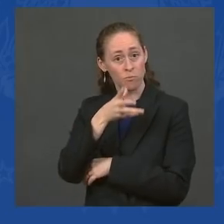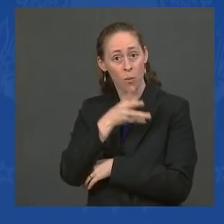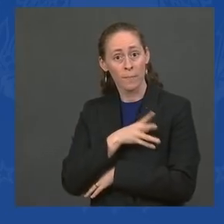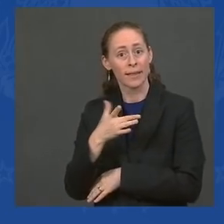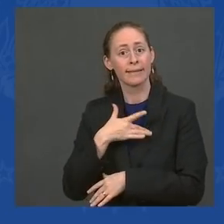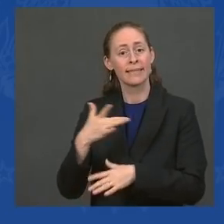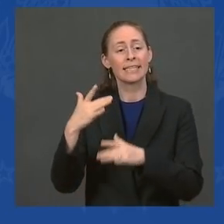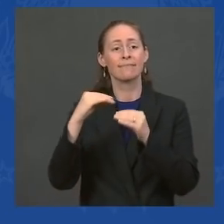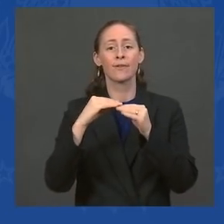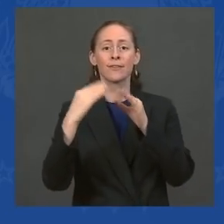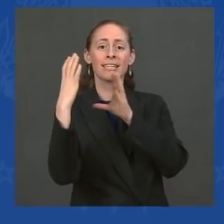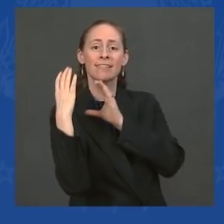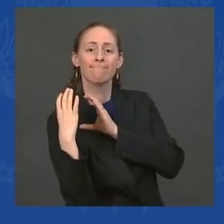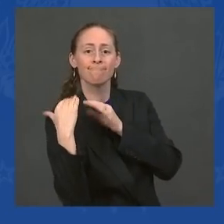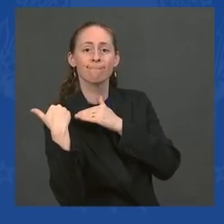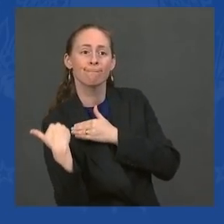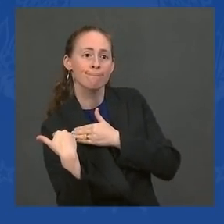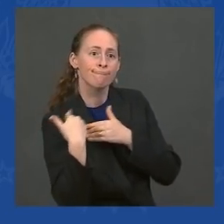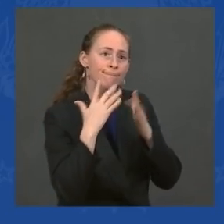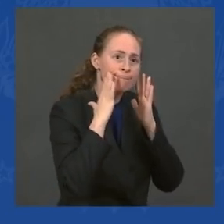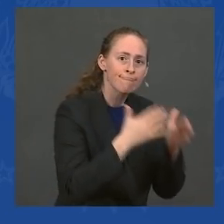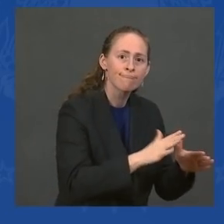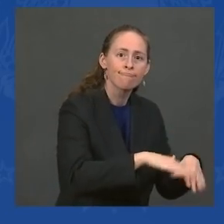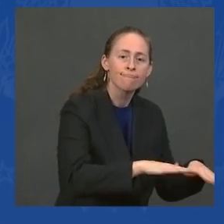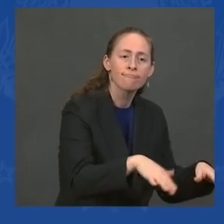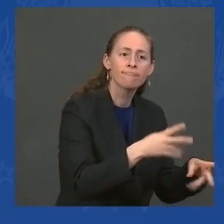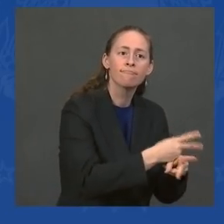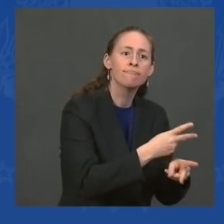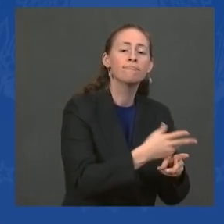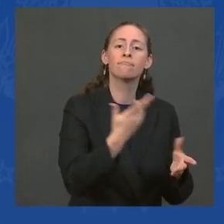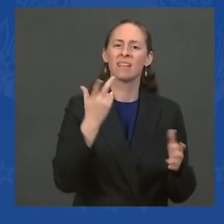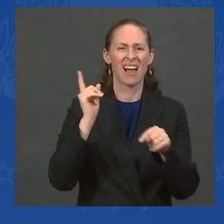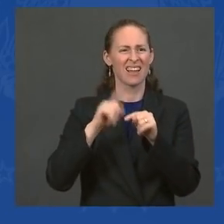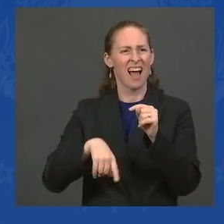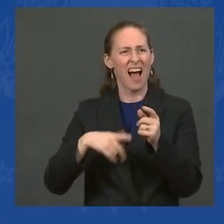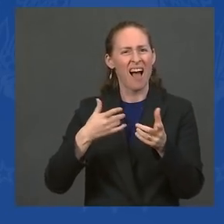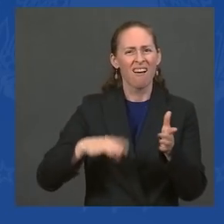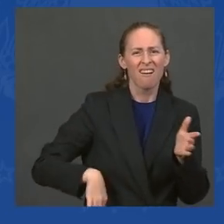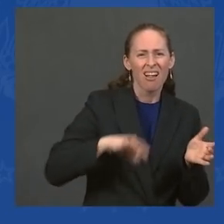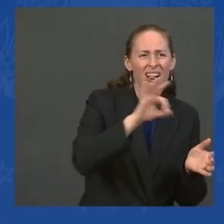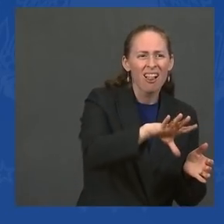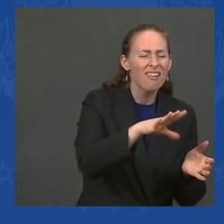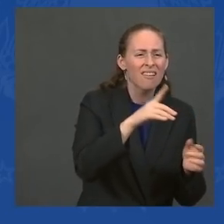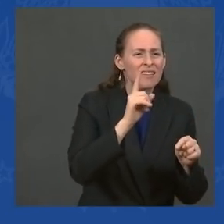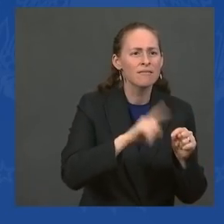We can't charge more tuition because the cost of care is already prohibitive for many families.